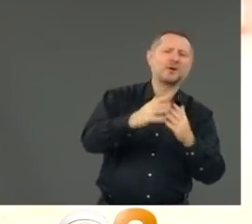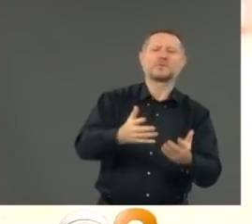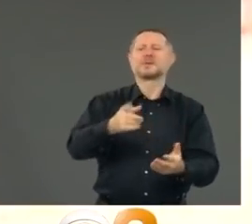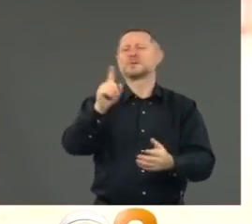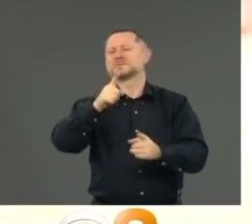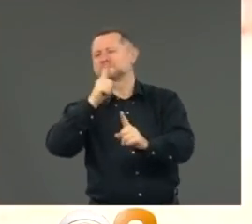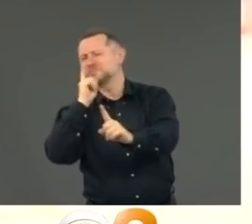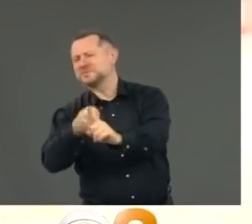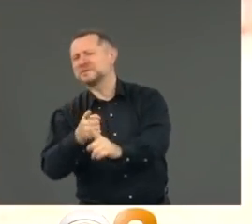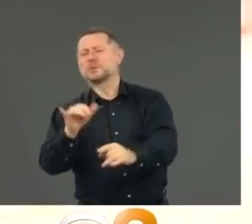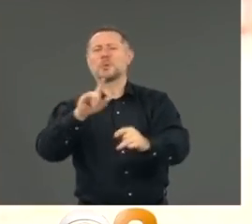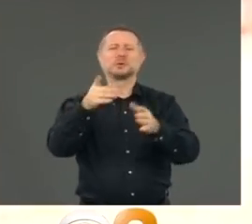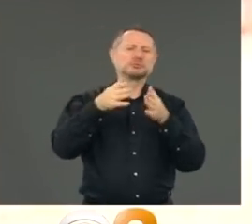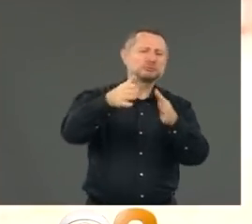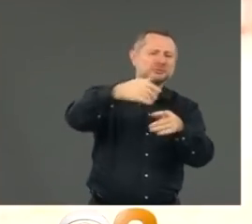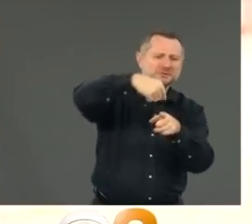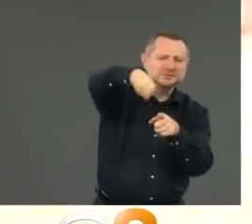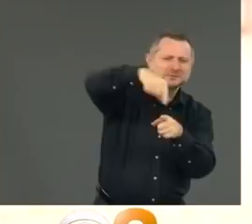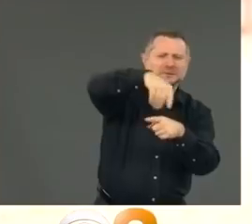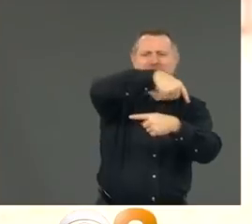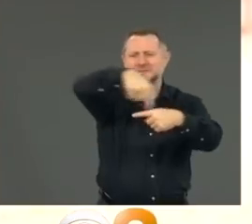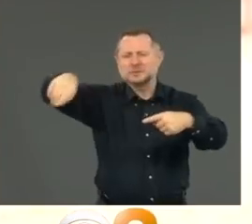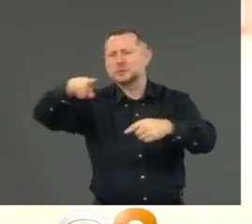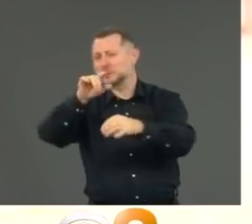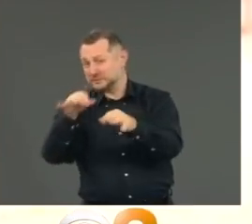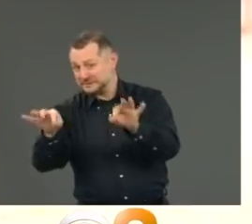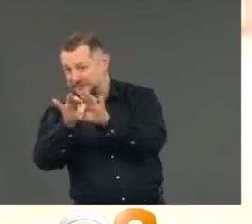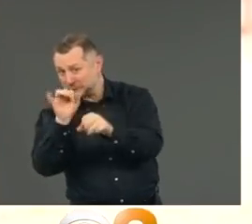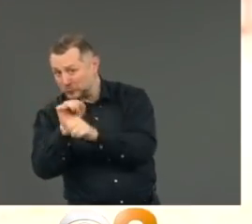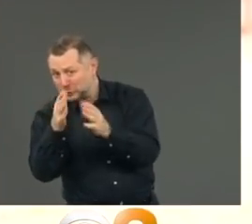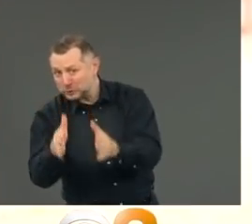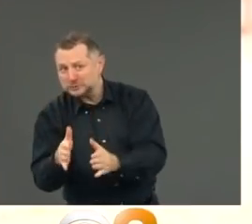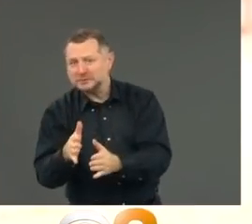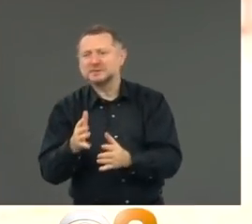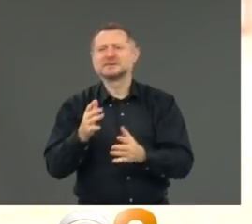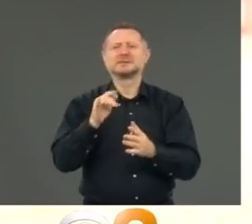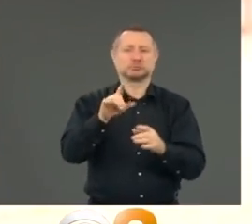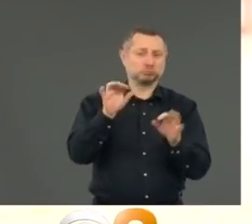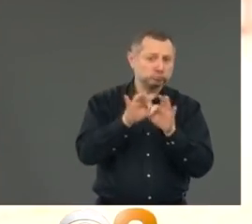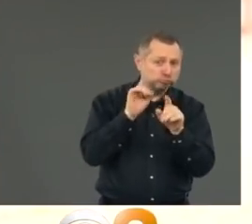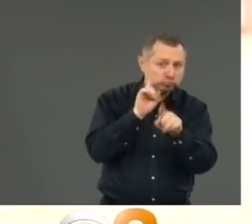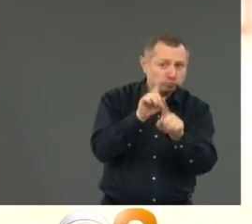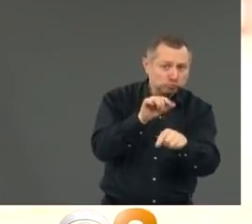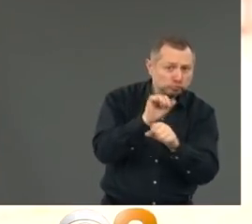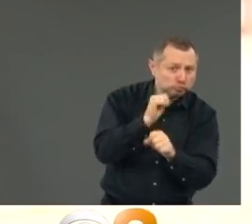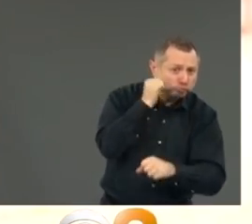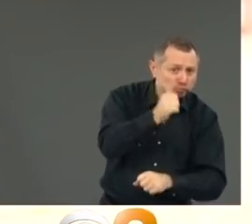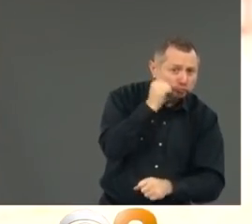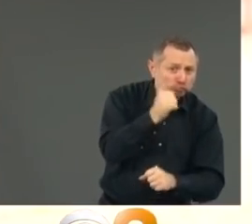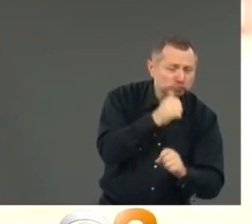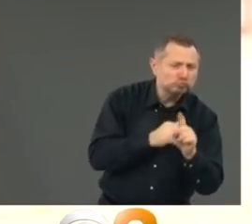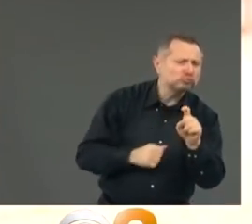COMING FROM. WHERE DO YOU LIVE? I LIVE IN NASSAU.